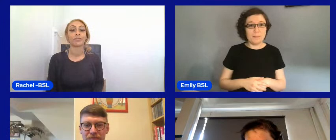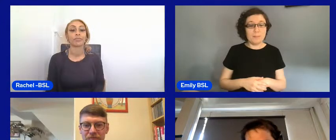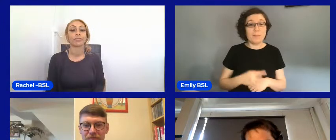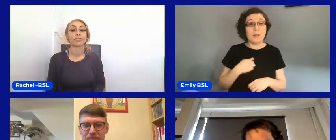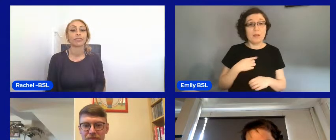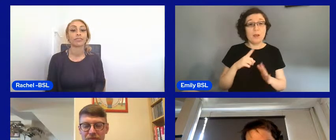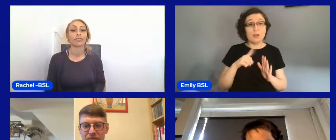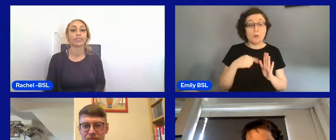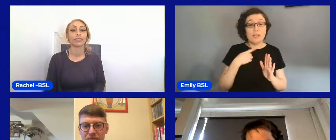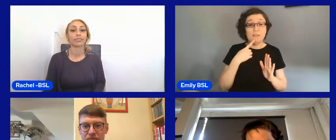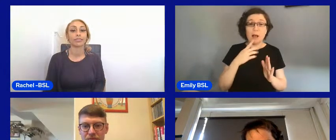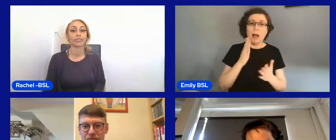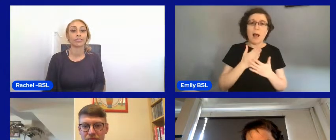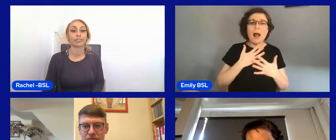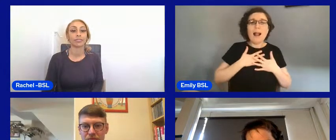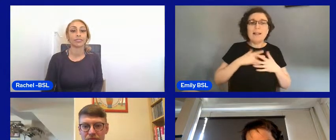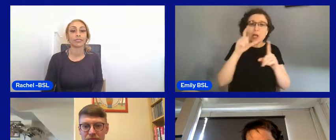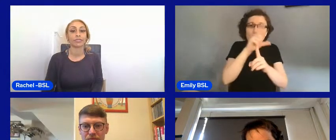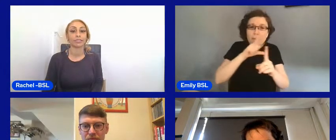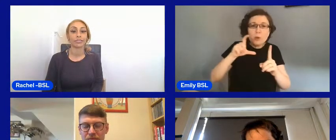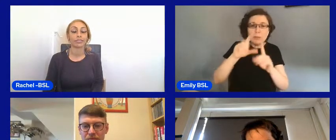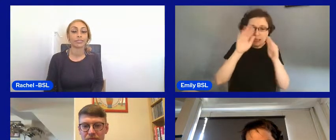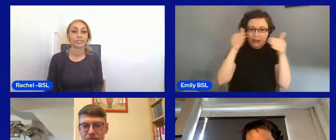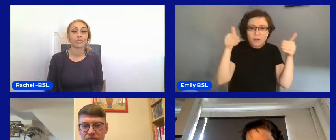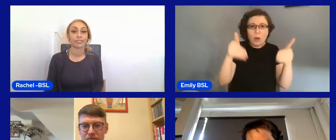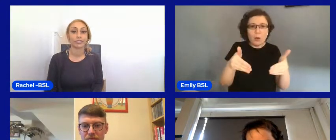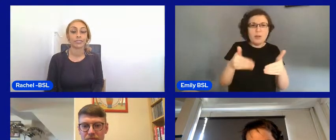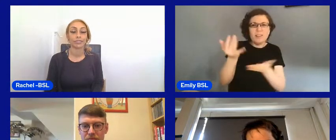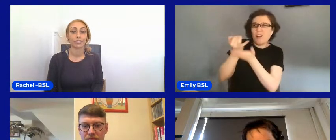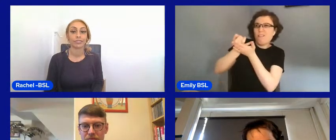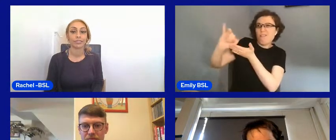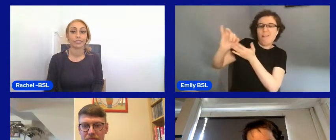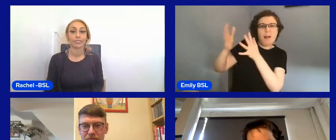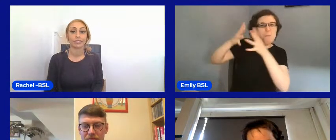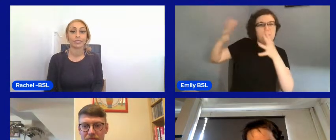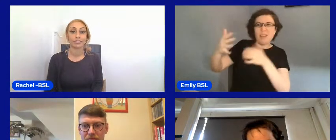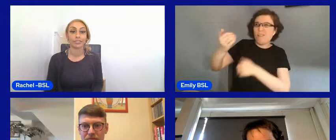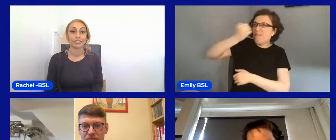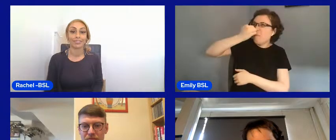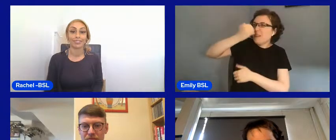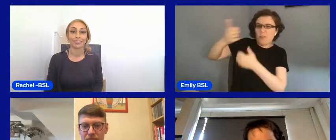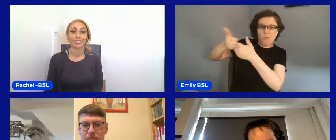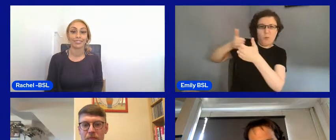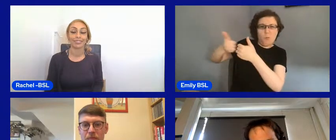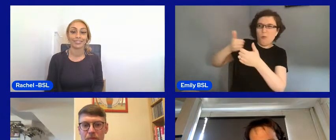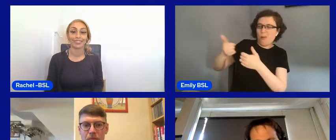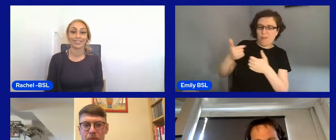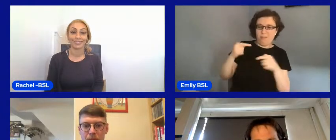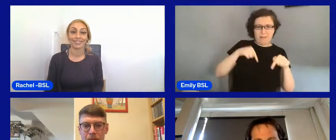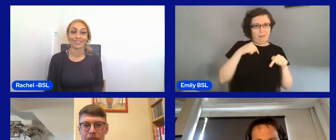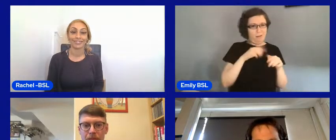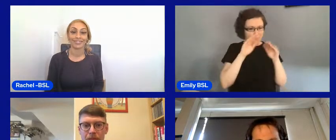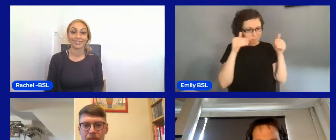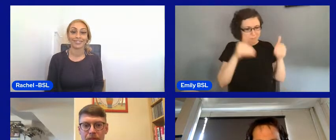I really like the community focus and the anti-big corporation style, and approaching it from the ground up, they all feel like that.